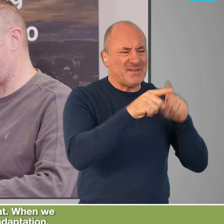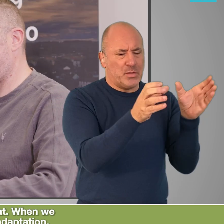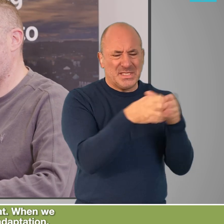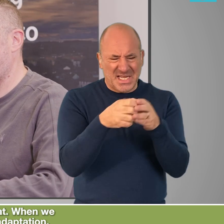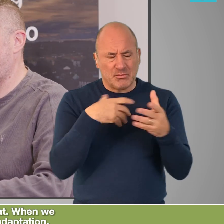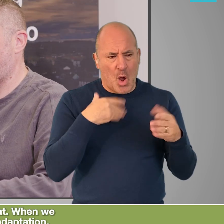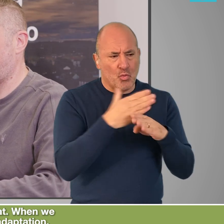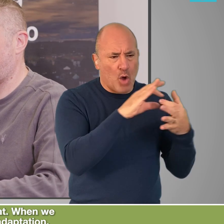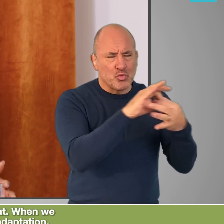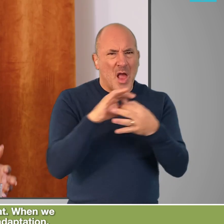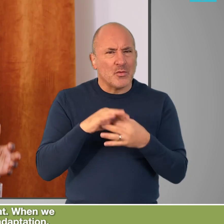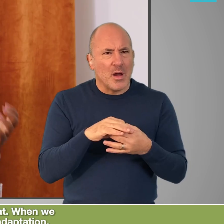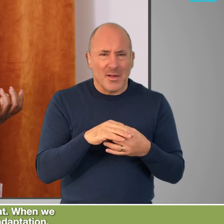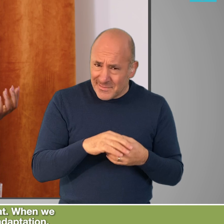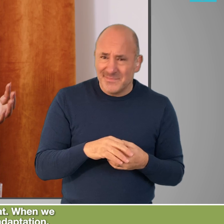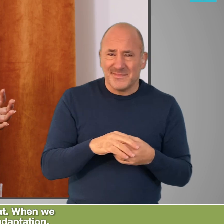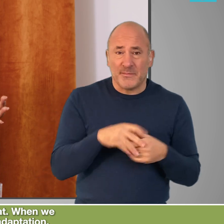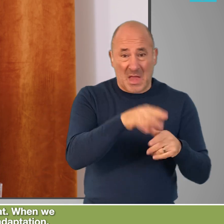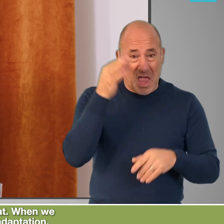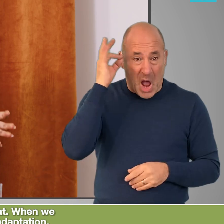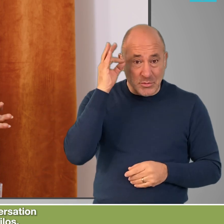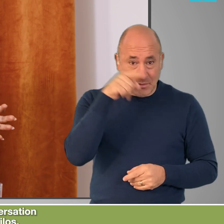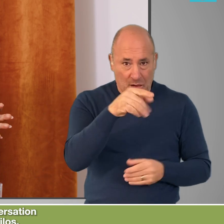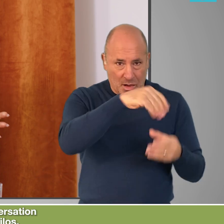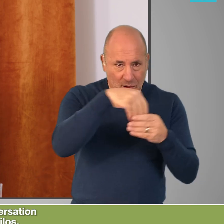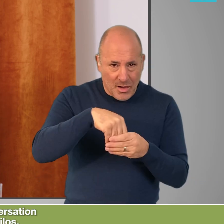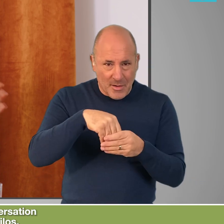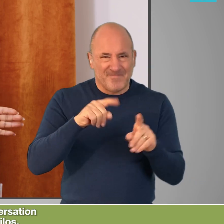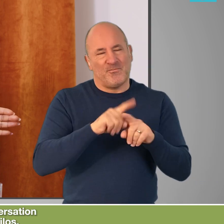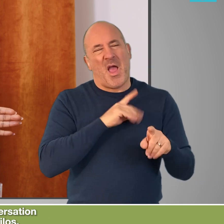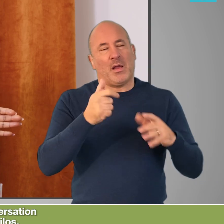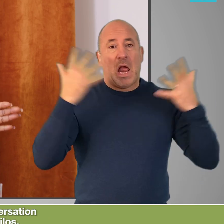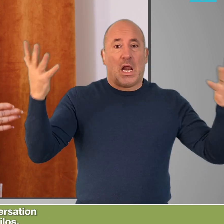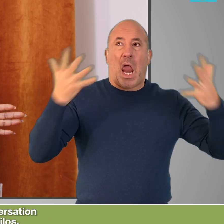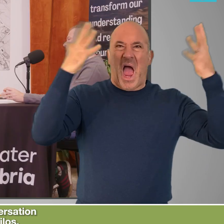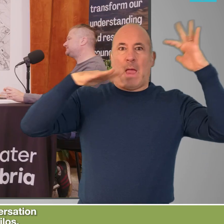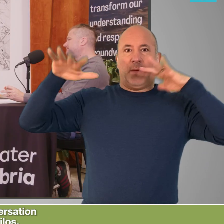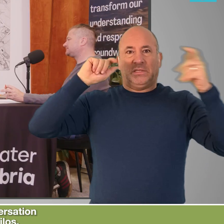The council to do that. When we talk about climate adaptation, there's still conversation out there in silos.